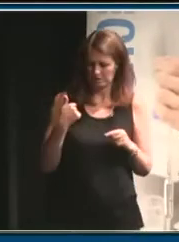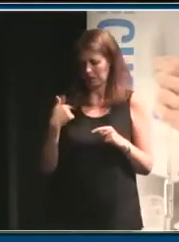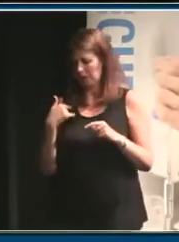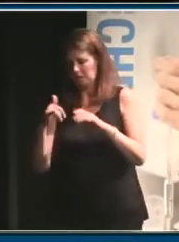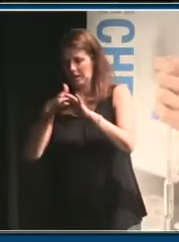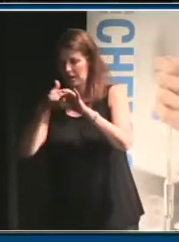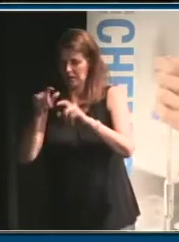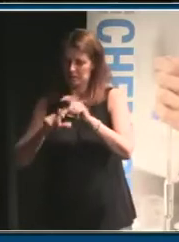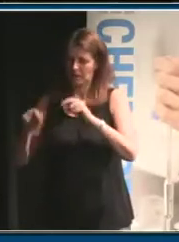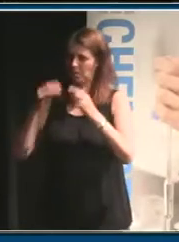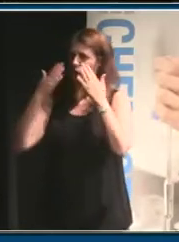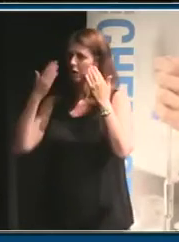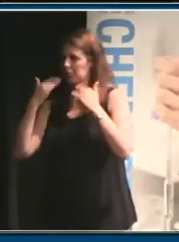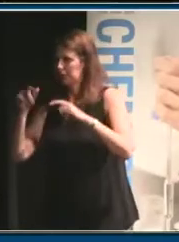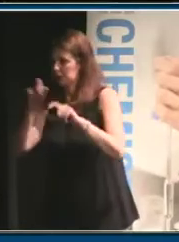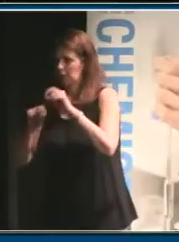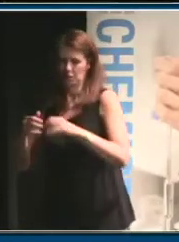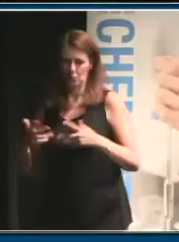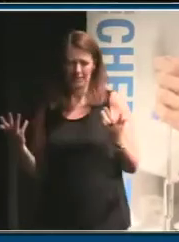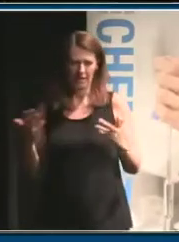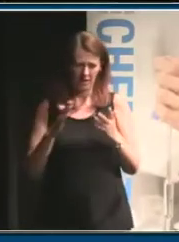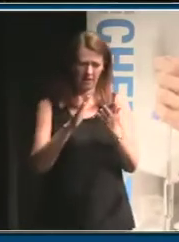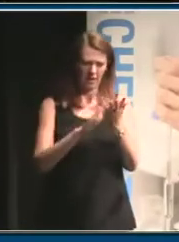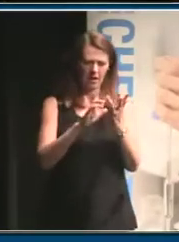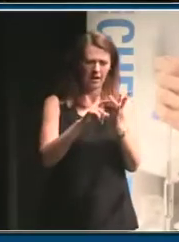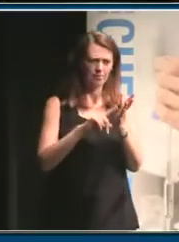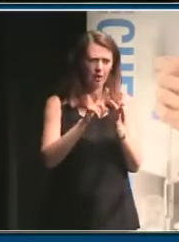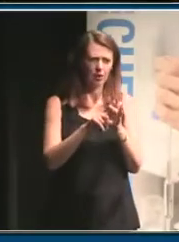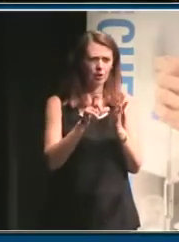cosmetic scientist, I’m a whatever…” A molecule doesn't know what industry it's in.